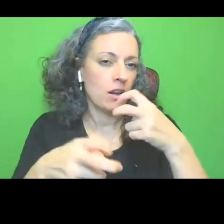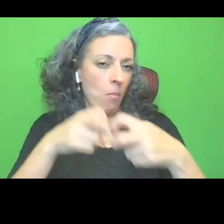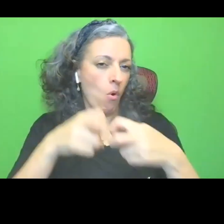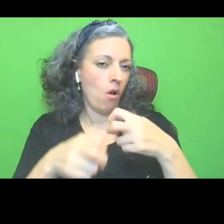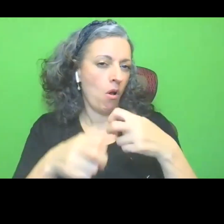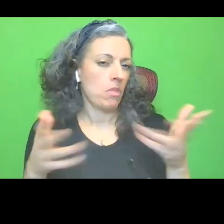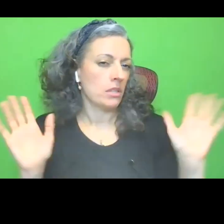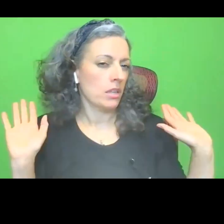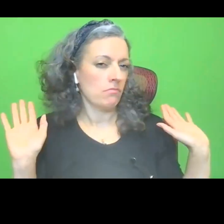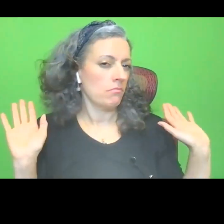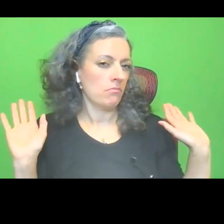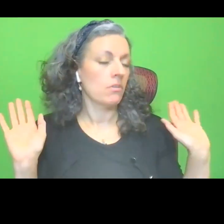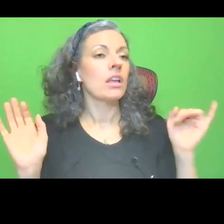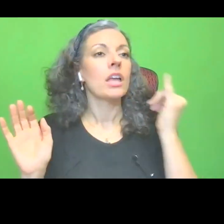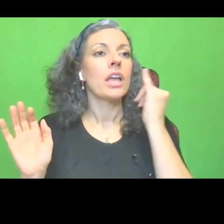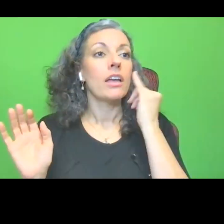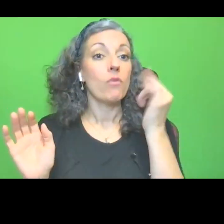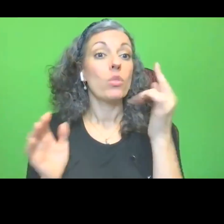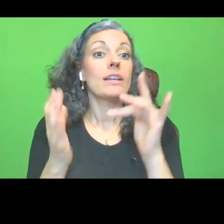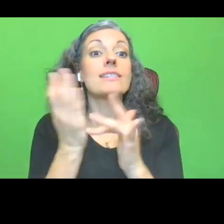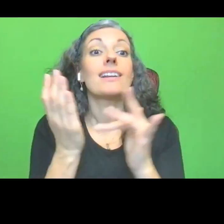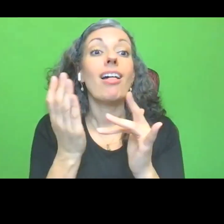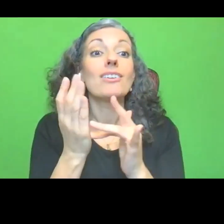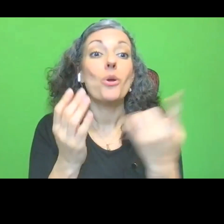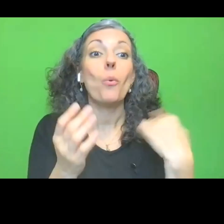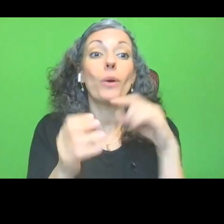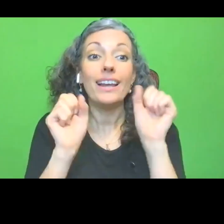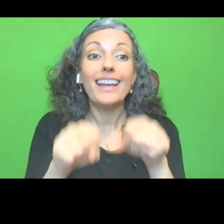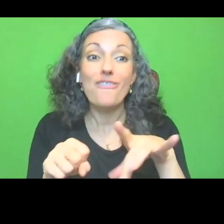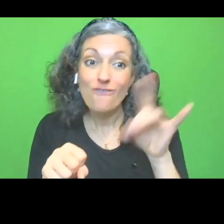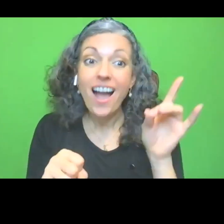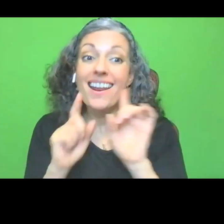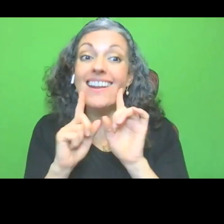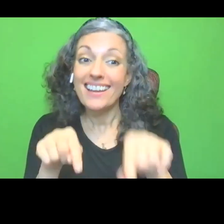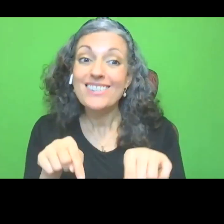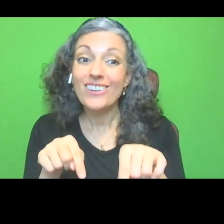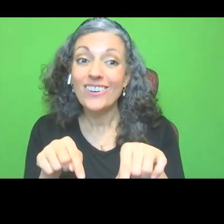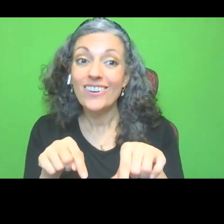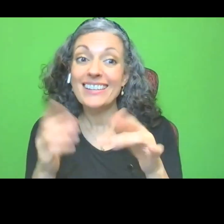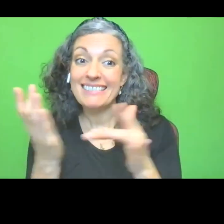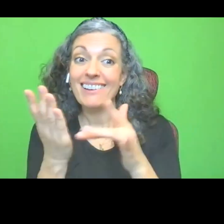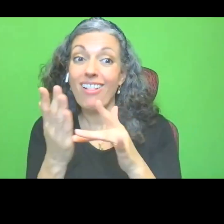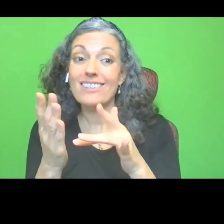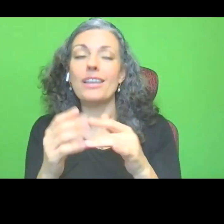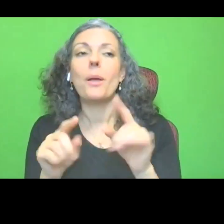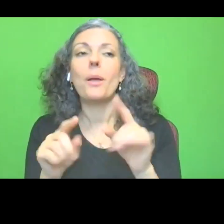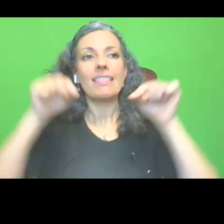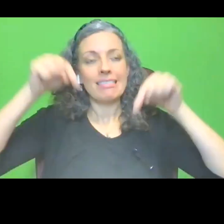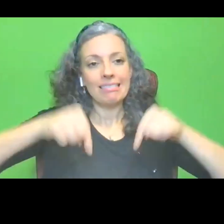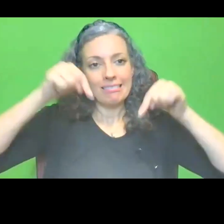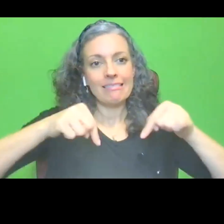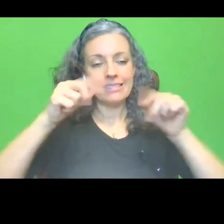If it was, we could probably find a technology based solution, but this is very much people based.